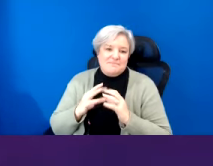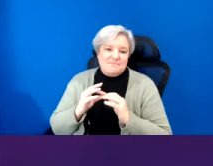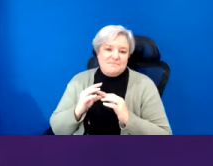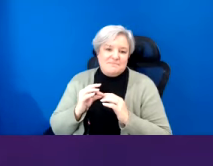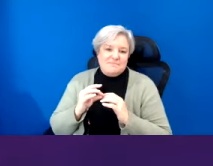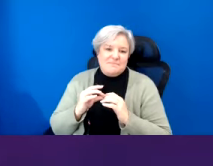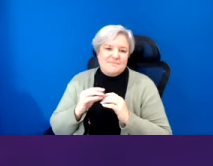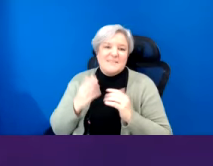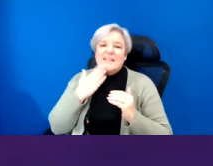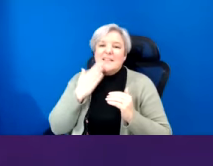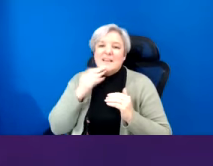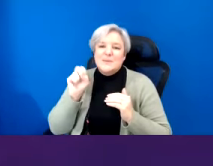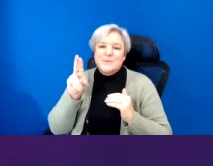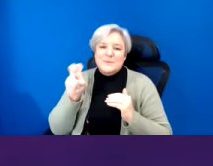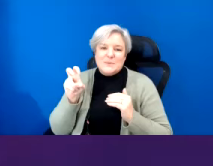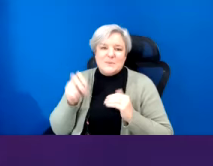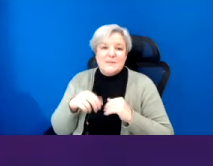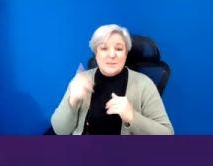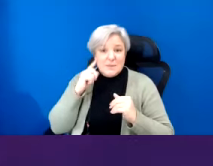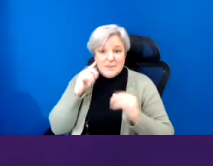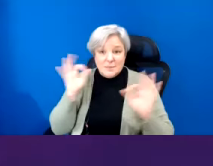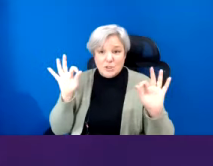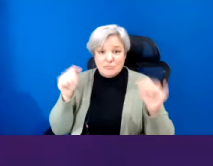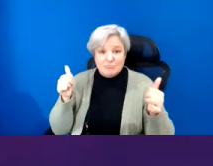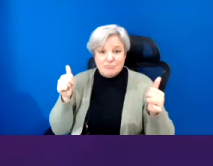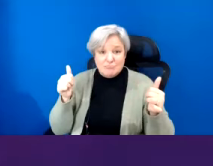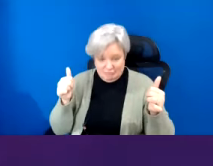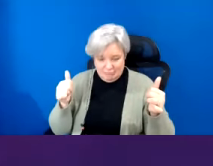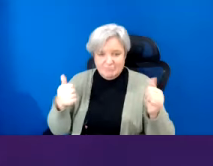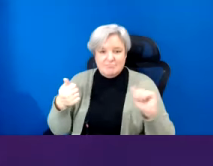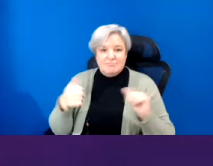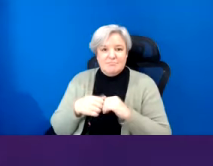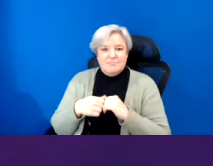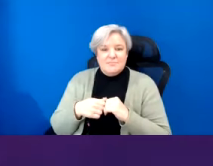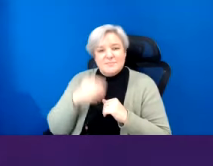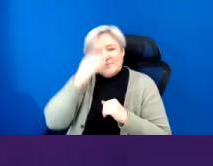Thanks, Sue. Can everybody hear me. Okay. All right.